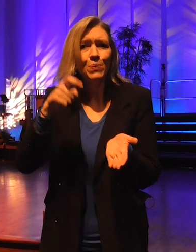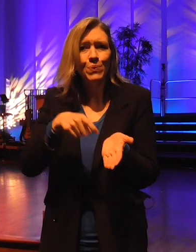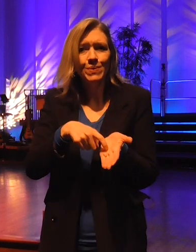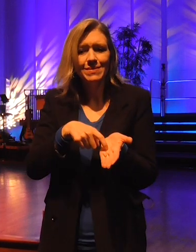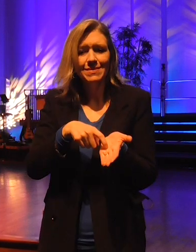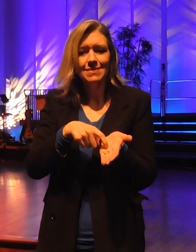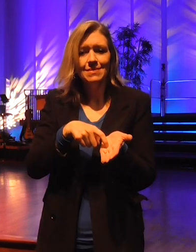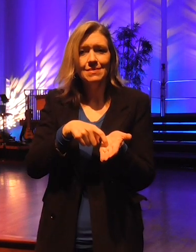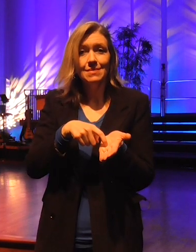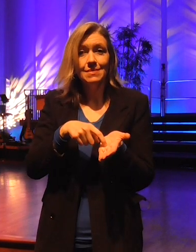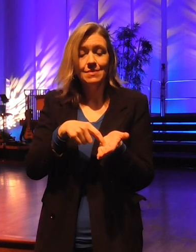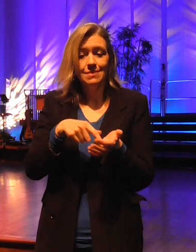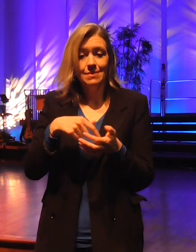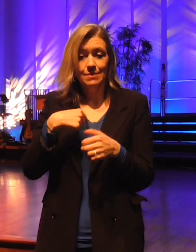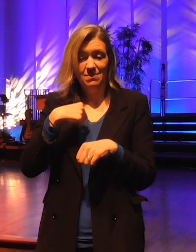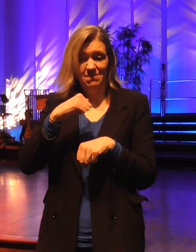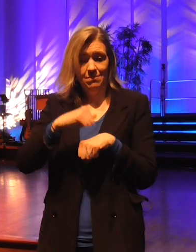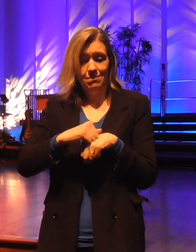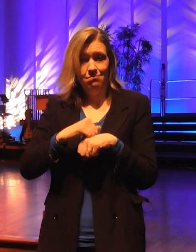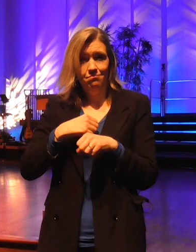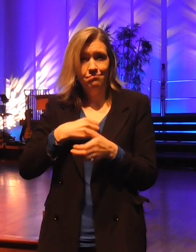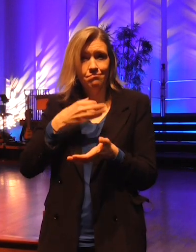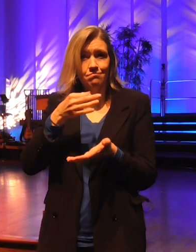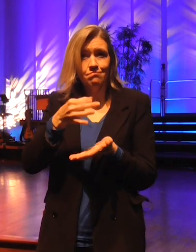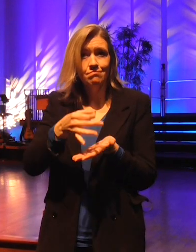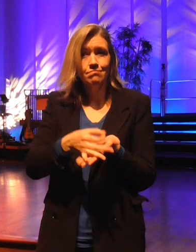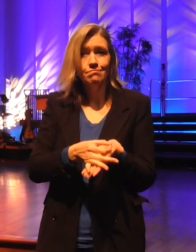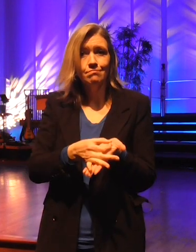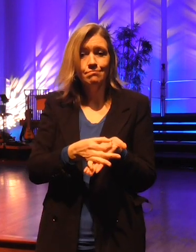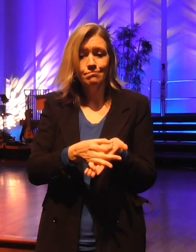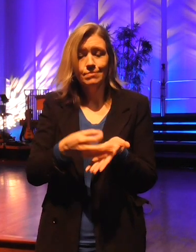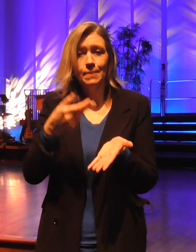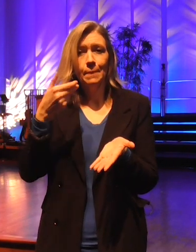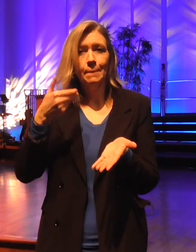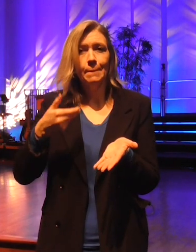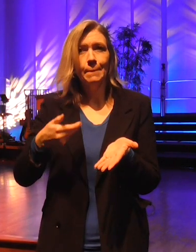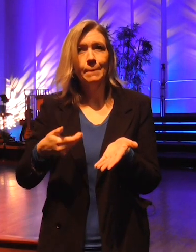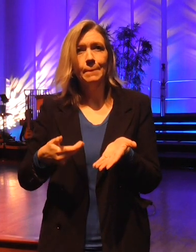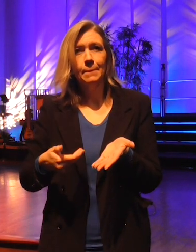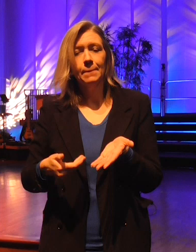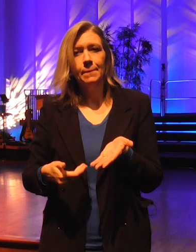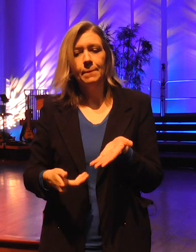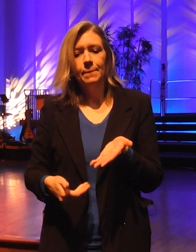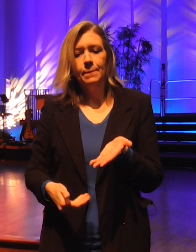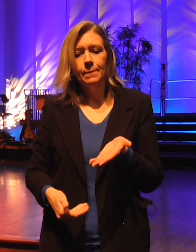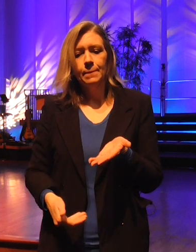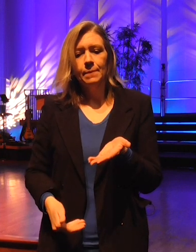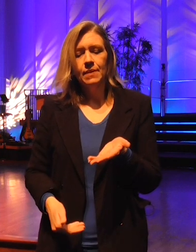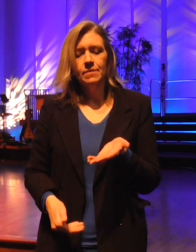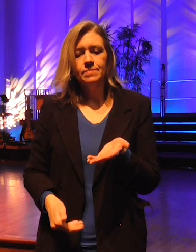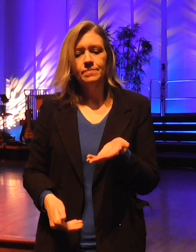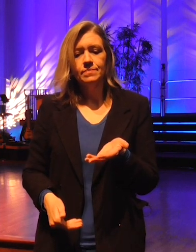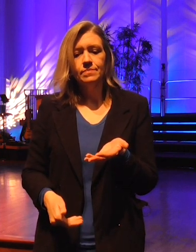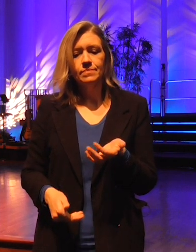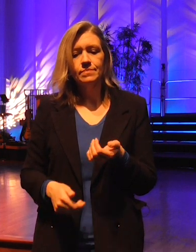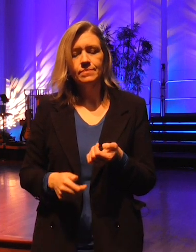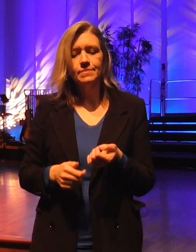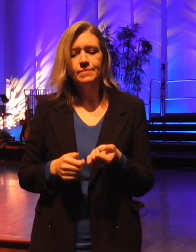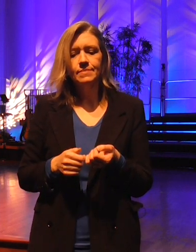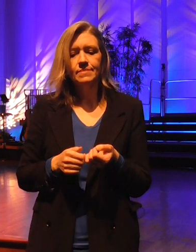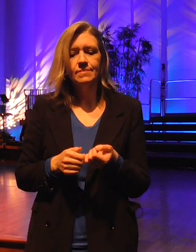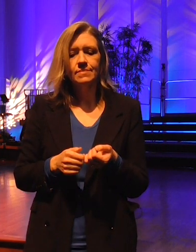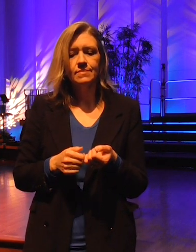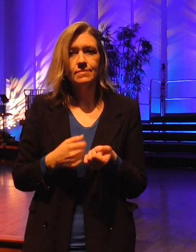am I'm just a little